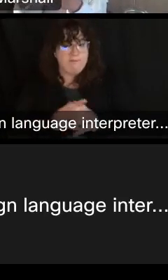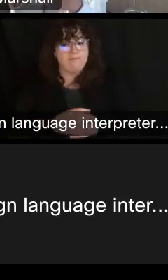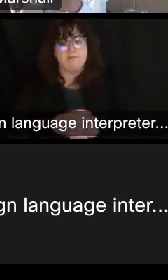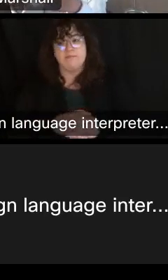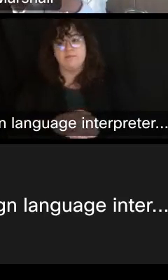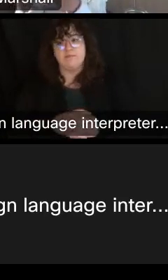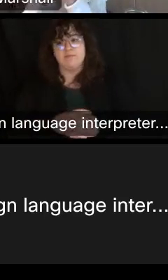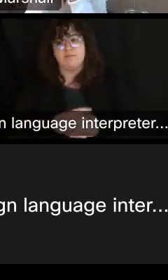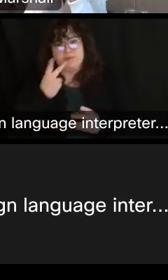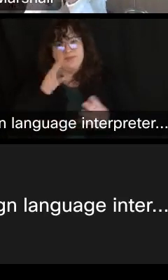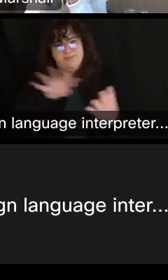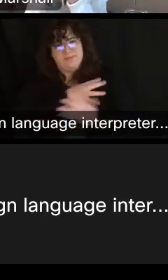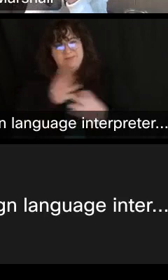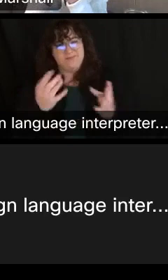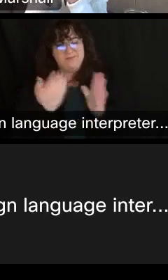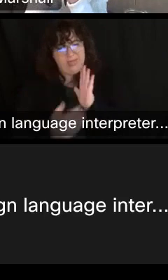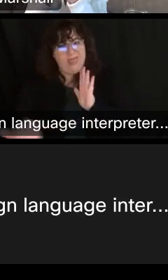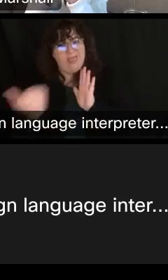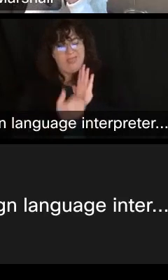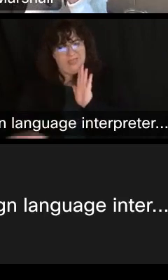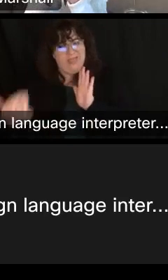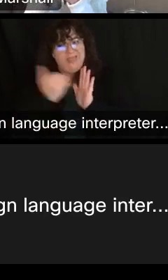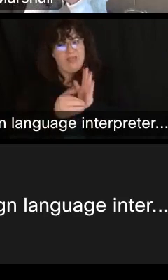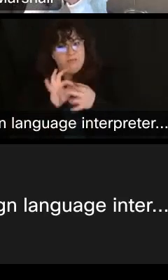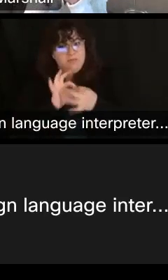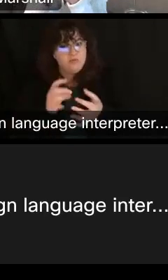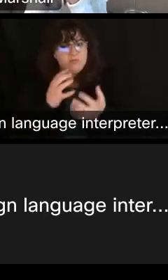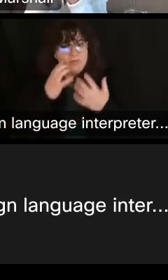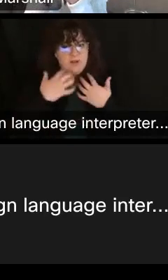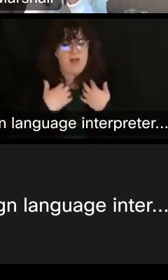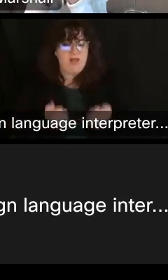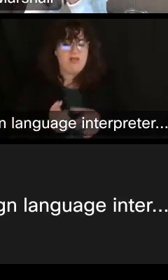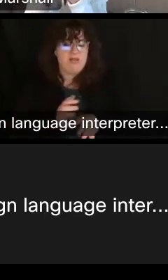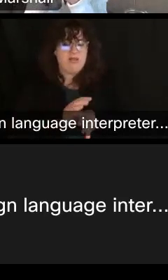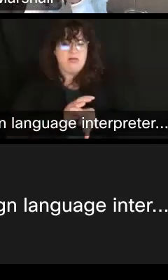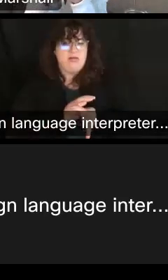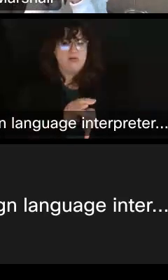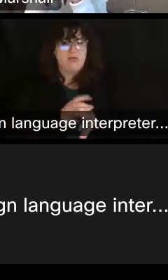getting brought up, a lot of that is children's mental health. And so, we kind of look at it and